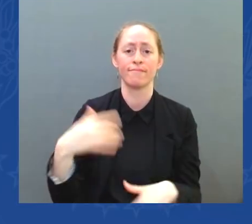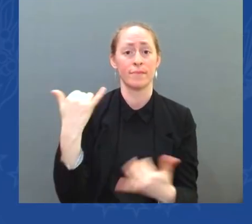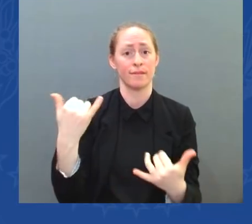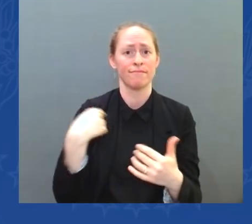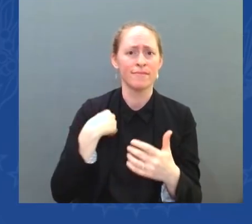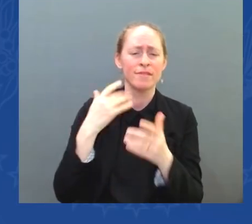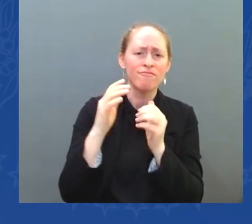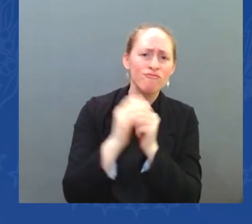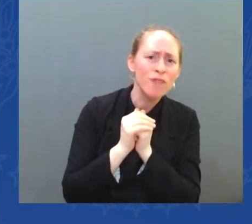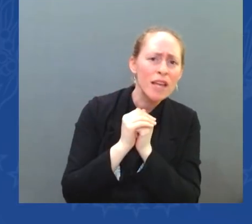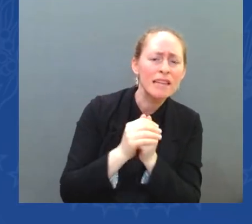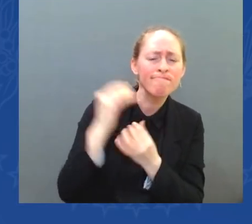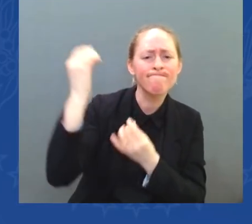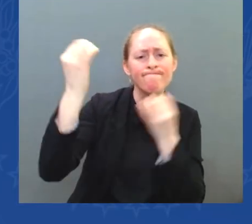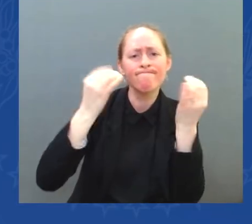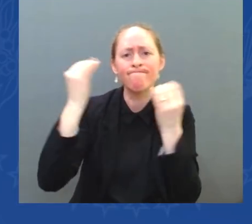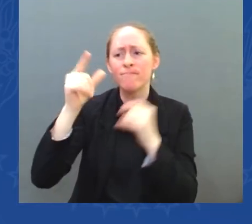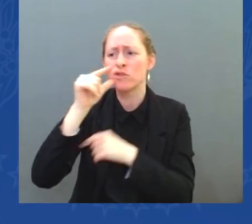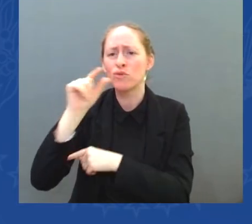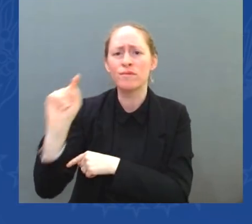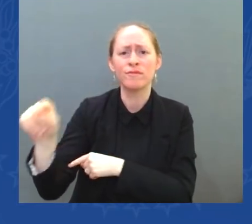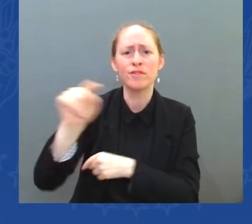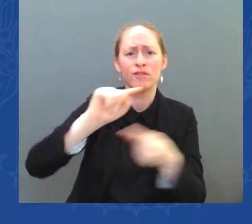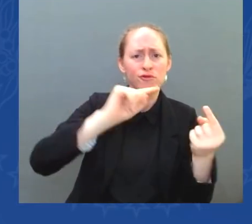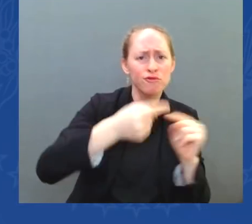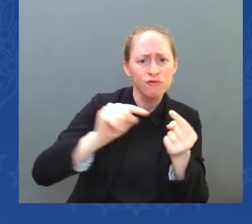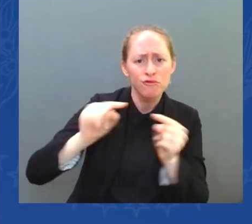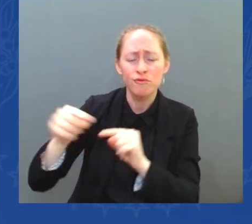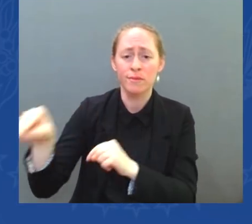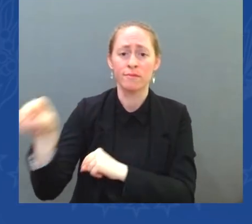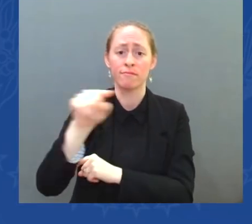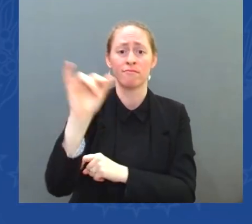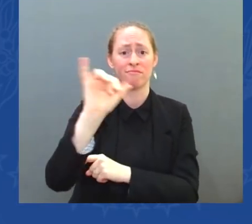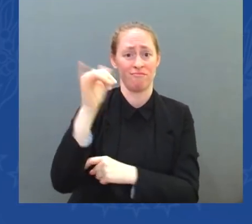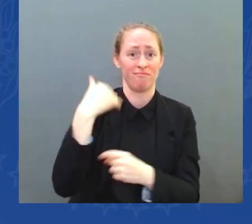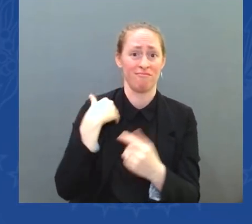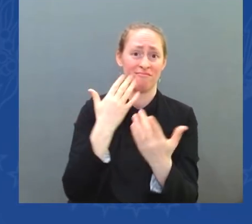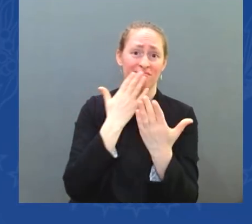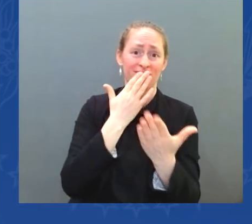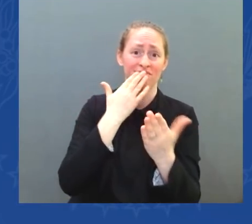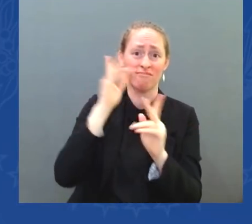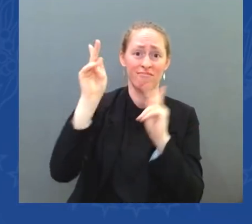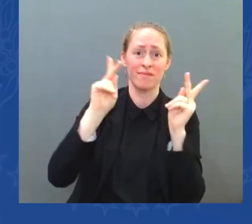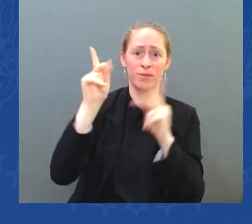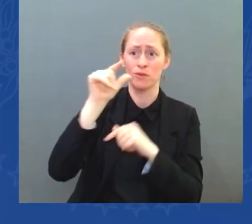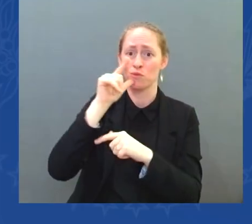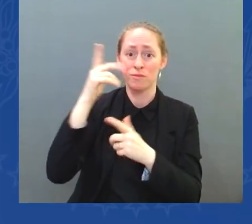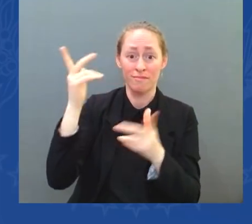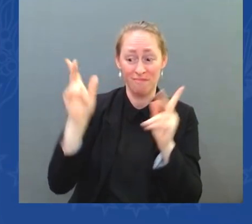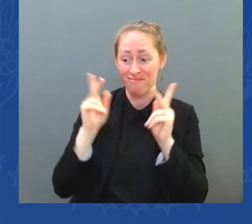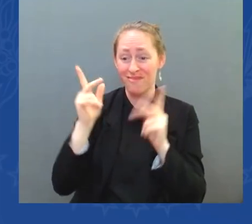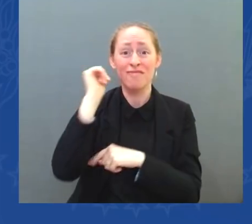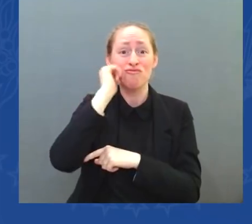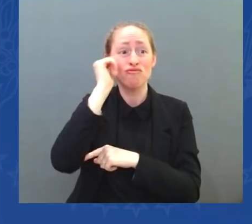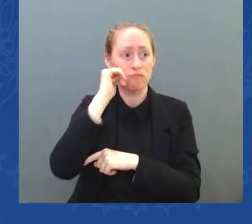who jumped into action, including civilians -- civilians who didn't hesitate to help their fellow passengers and tried to shield them.